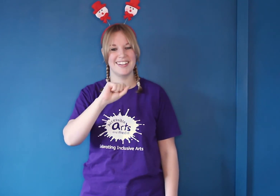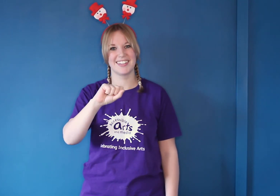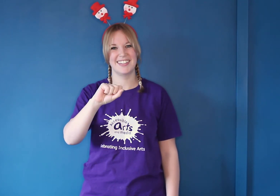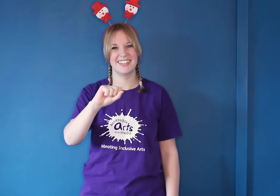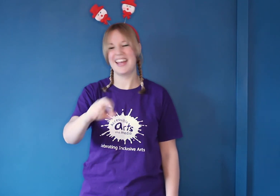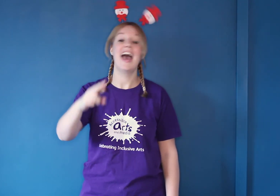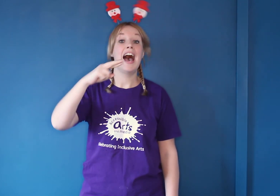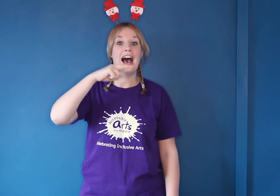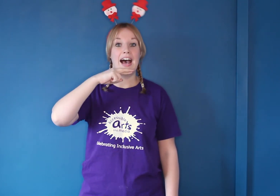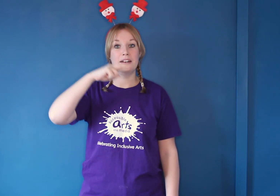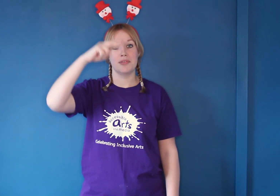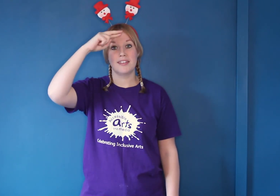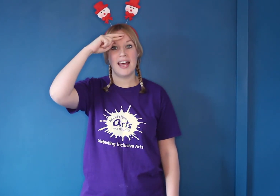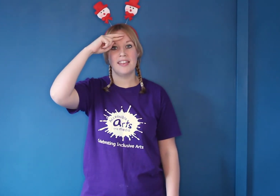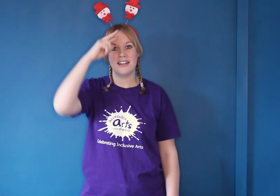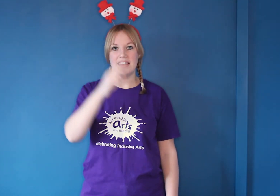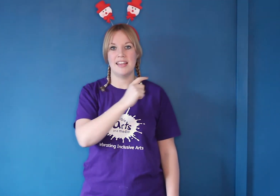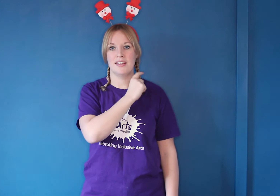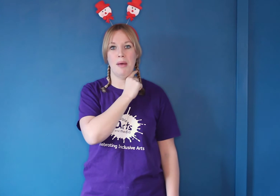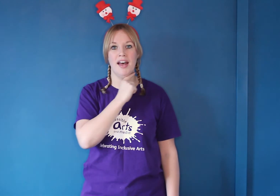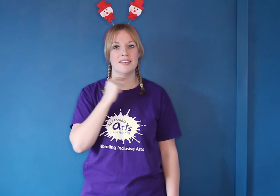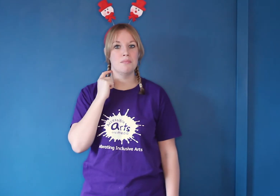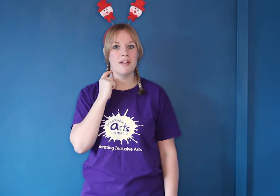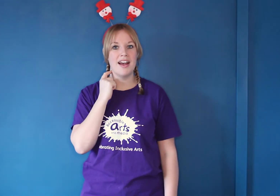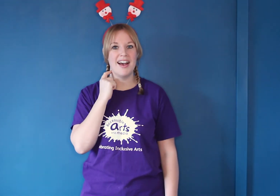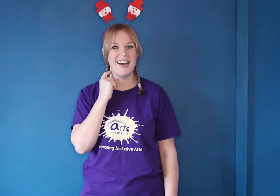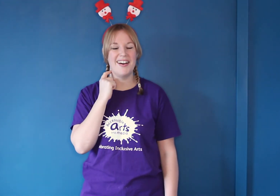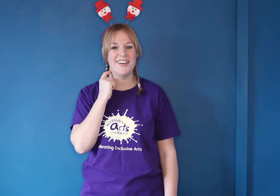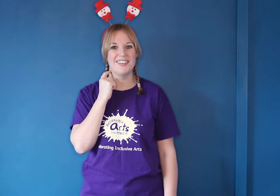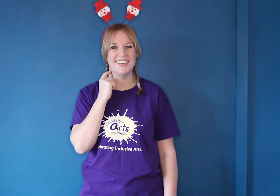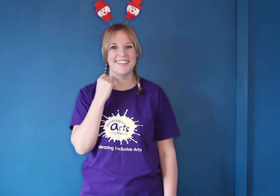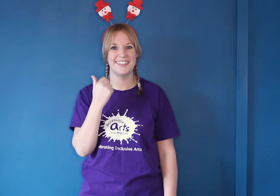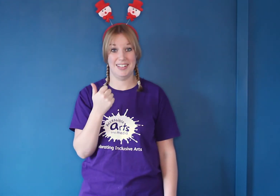Your turn. And pretend that he is Parson Brown.